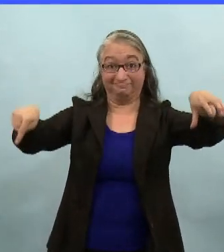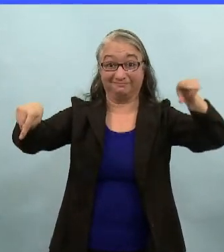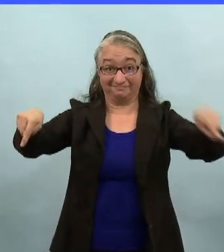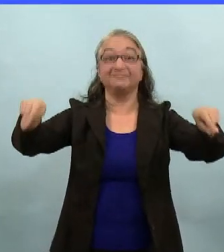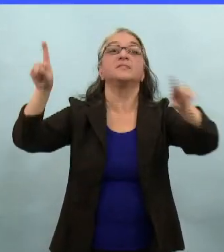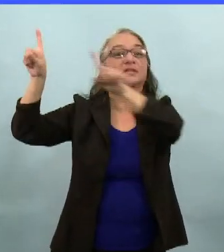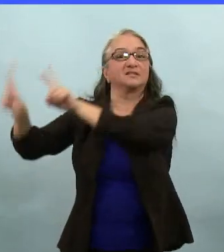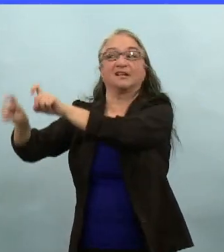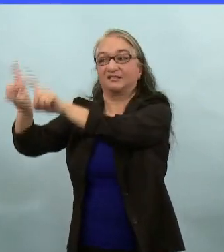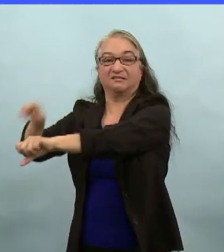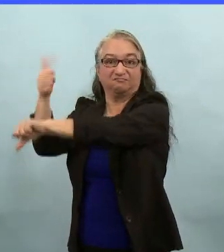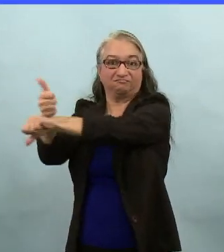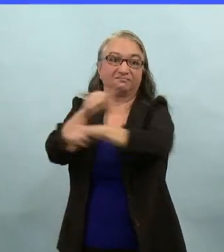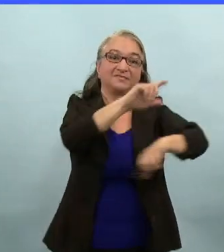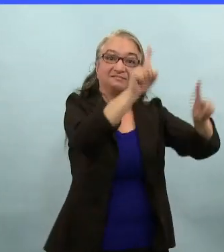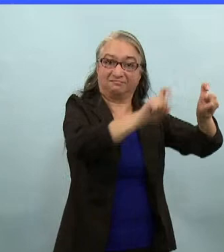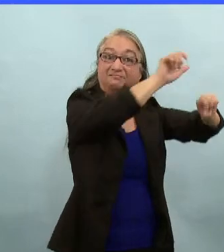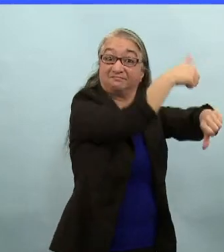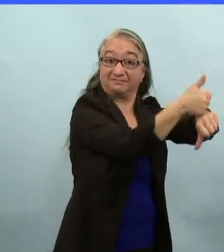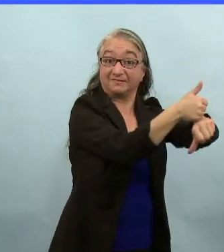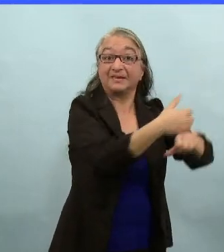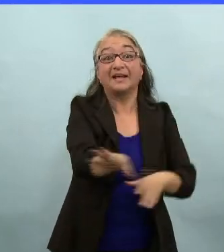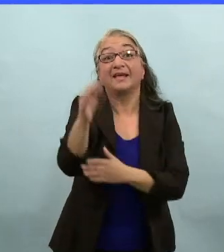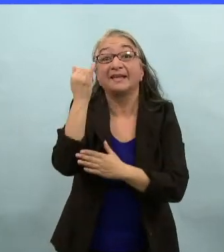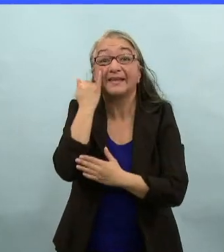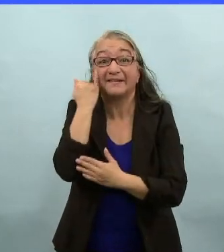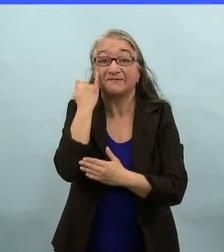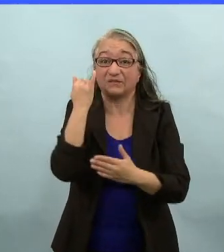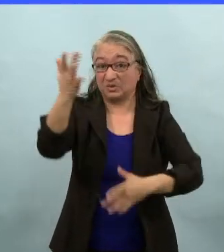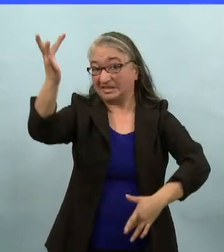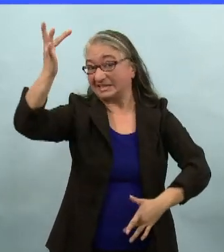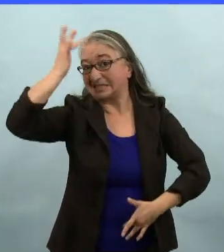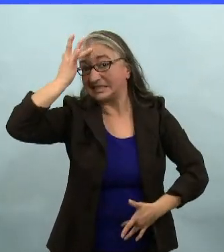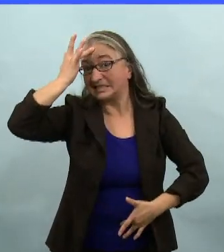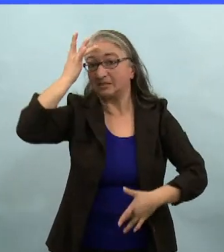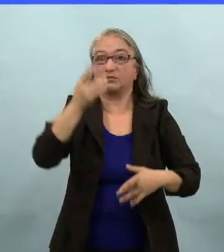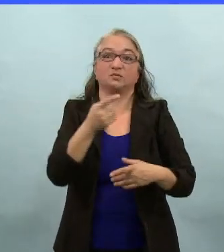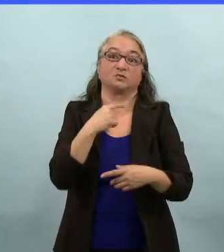your contacts so they can be extra vigilant in monitoring for symptoms and seeking testing